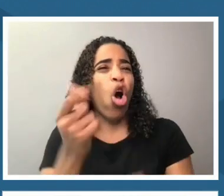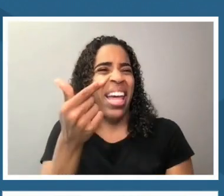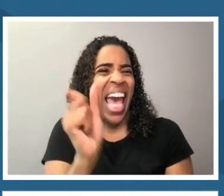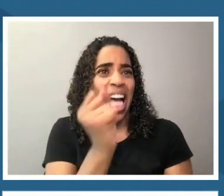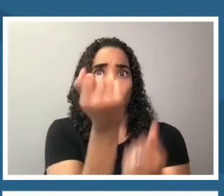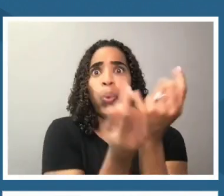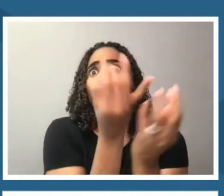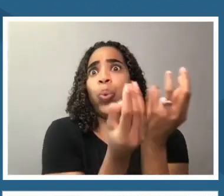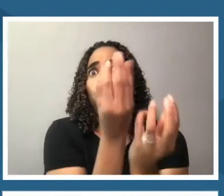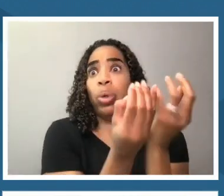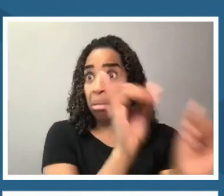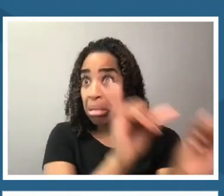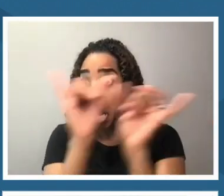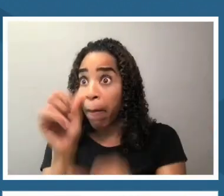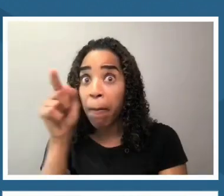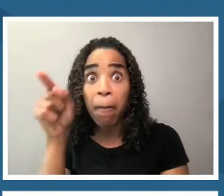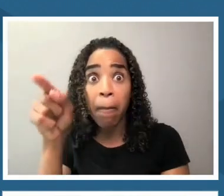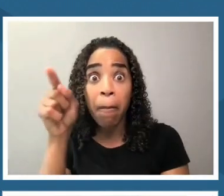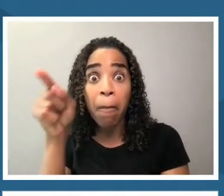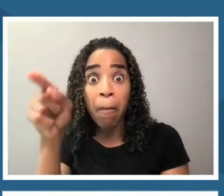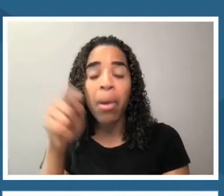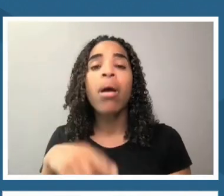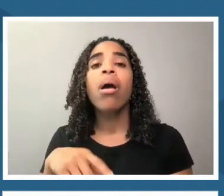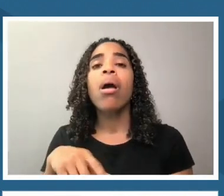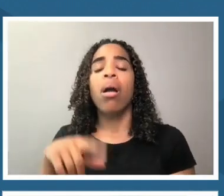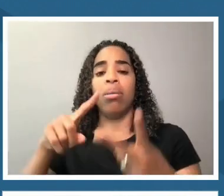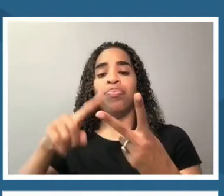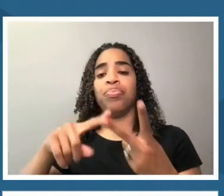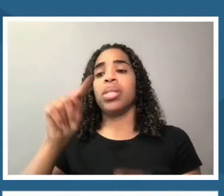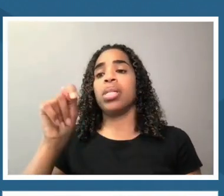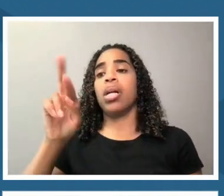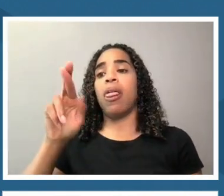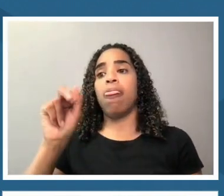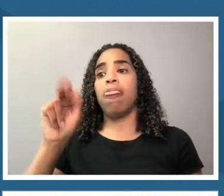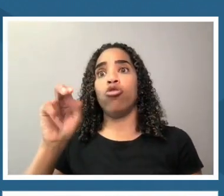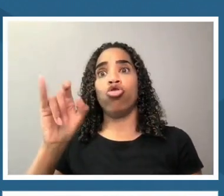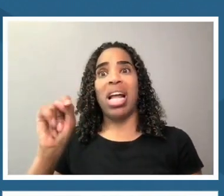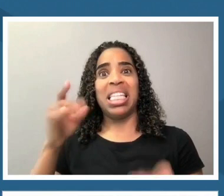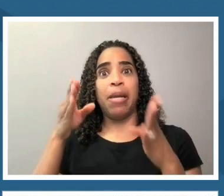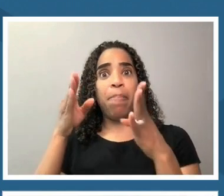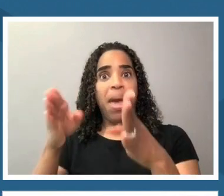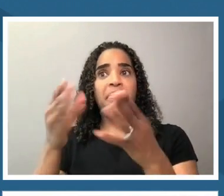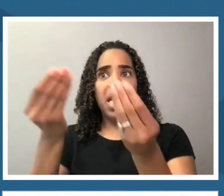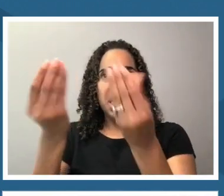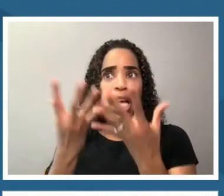from from the transit method as well we can tell you what's it the approximate